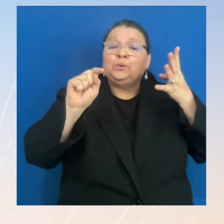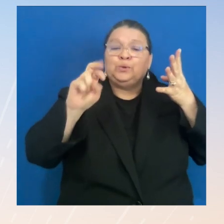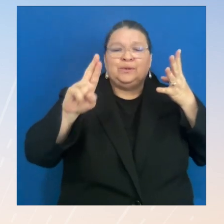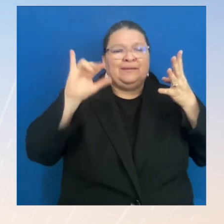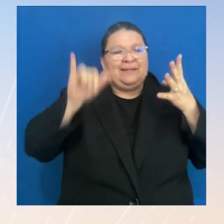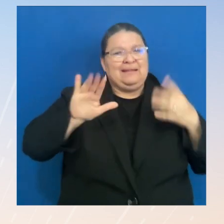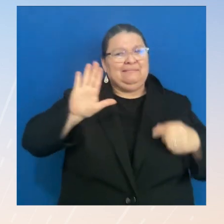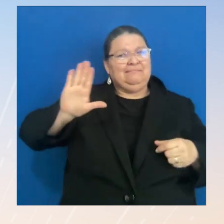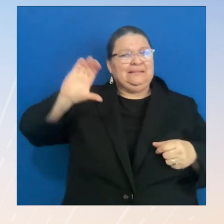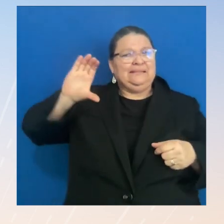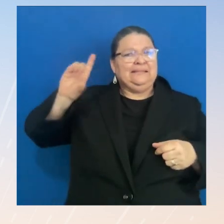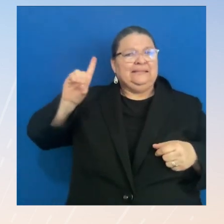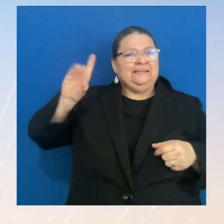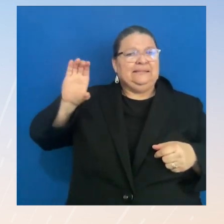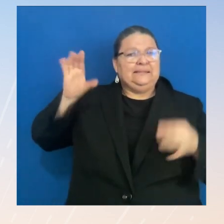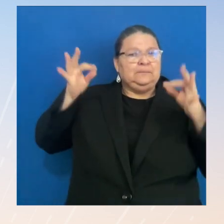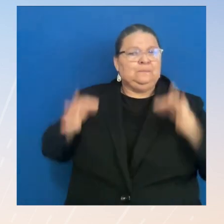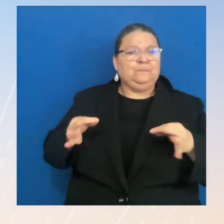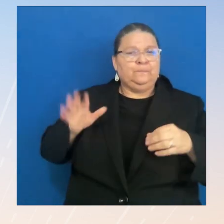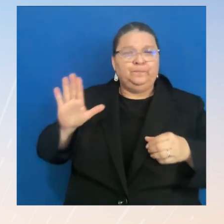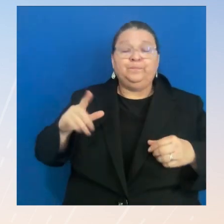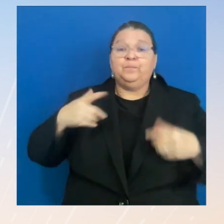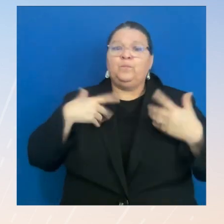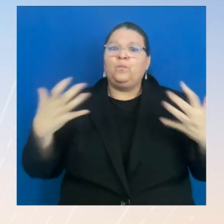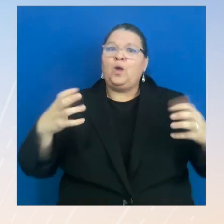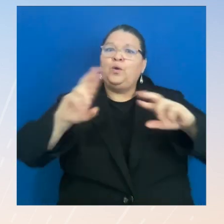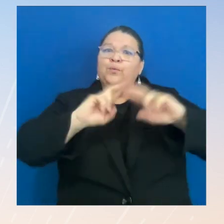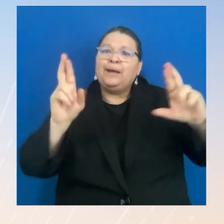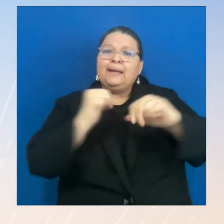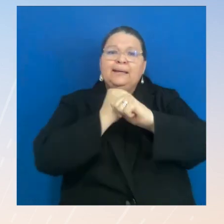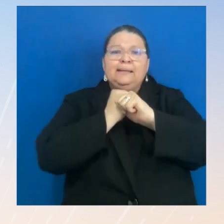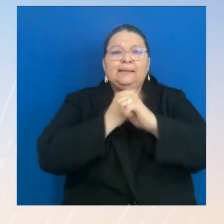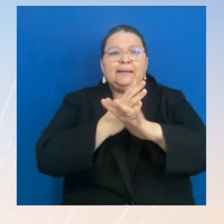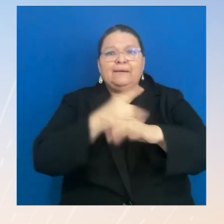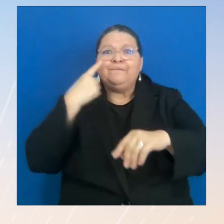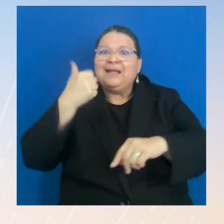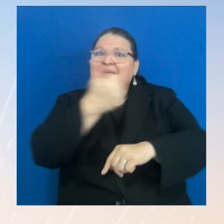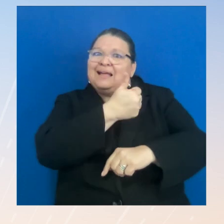And we have also said that, while we have made an enormous amount of progress